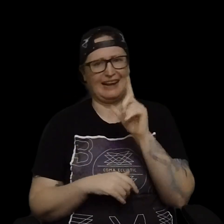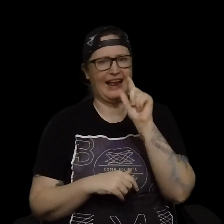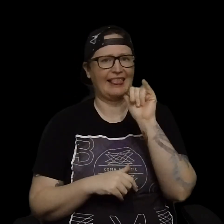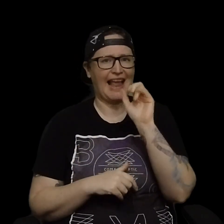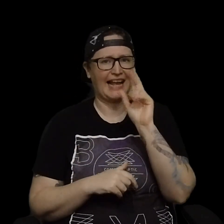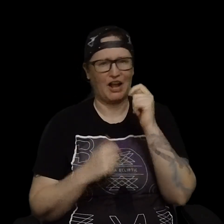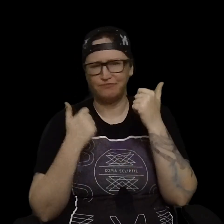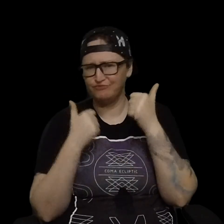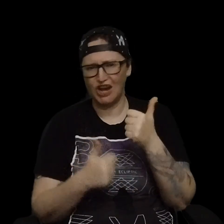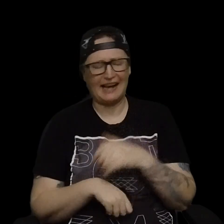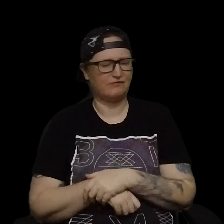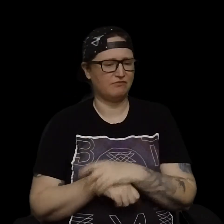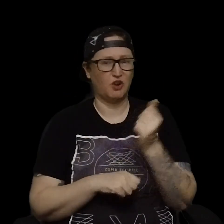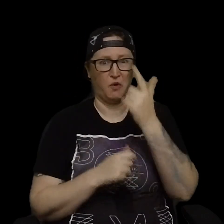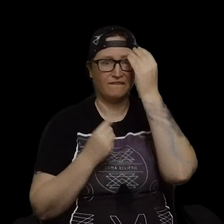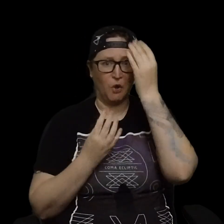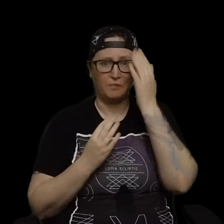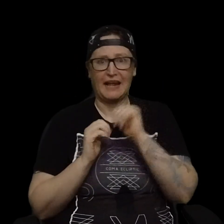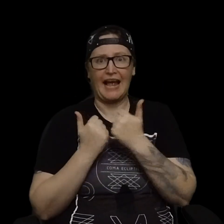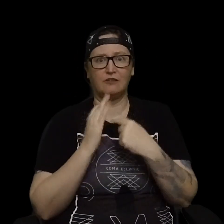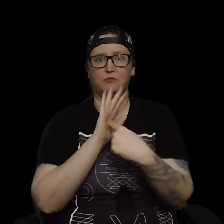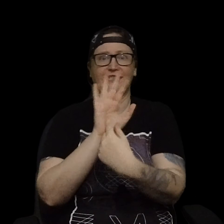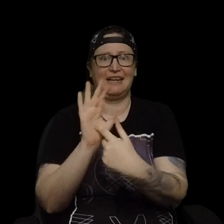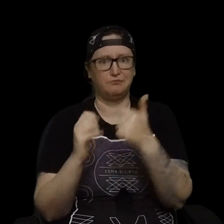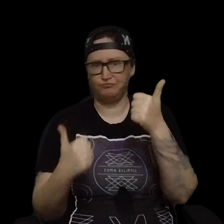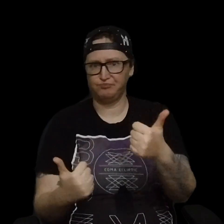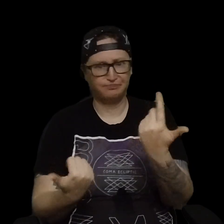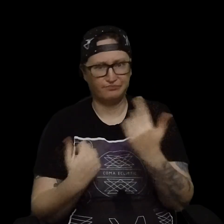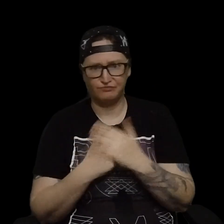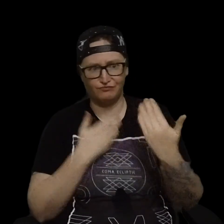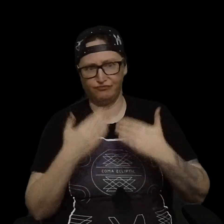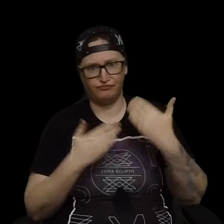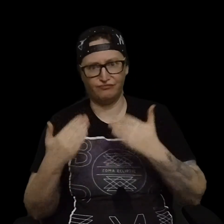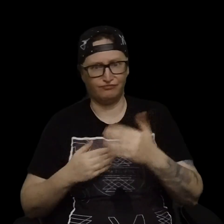the coloring is great the layout is awesome all of the information and how they display it is